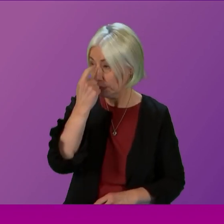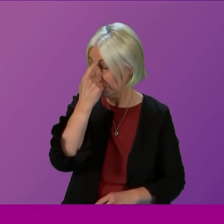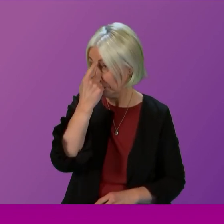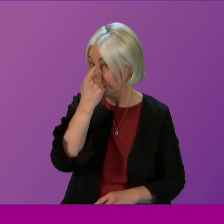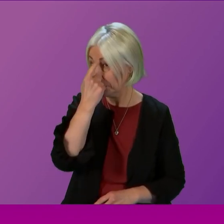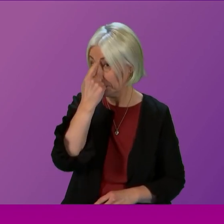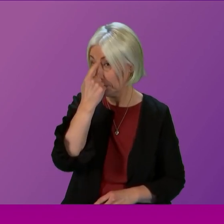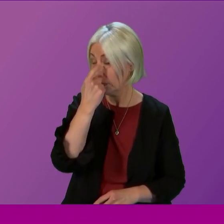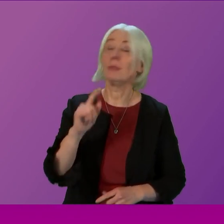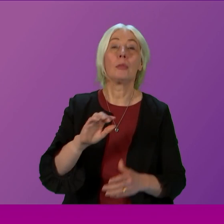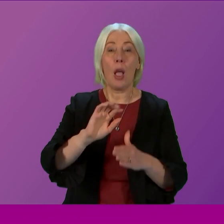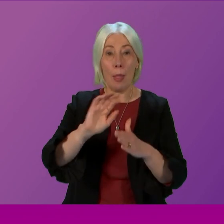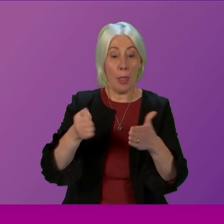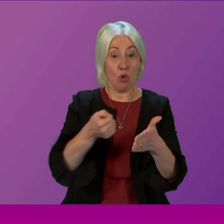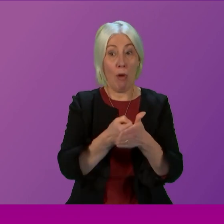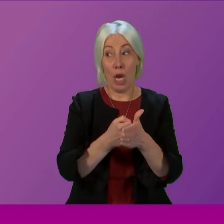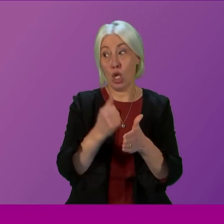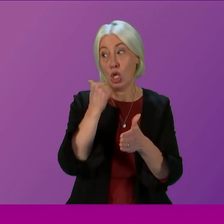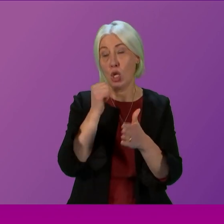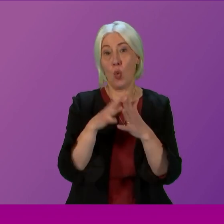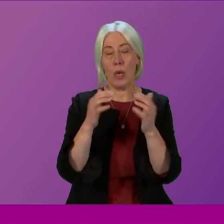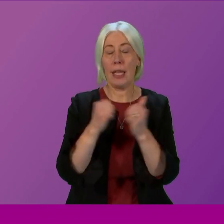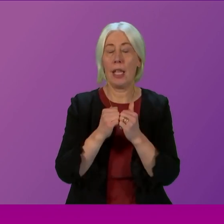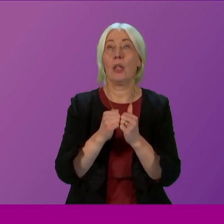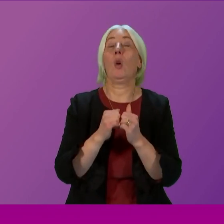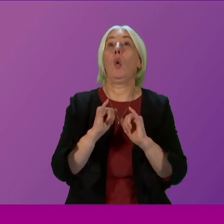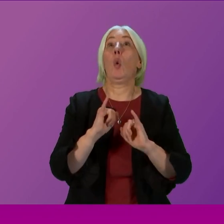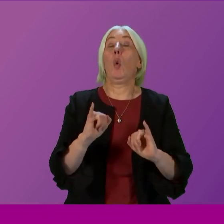The crash last weekend was extremely serious,